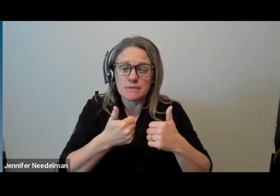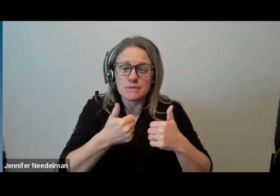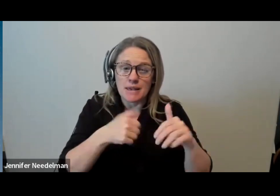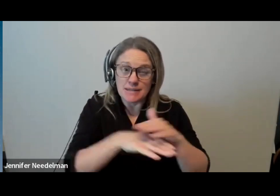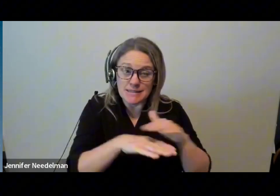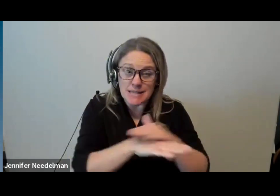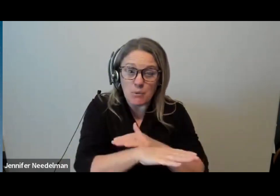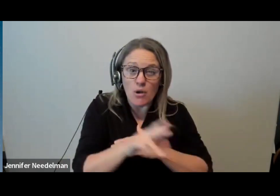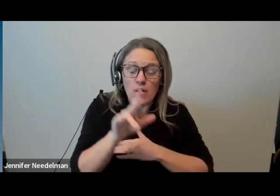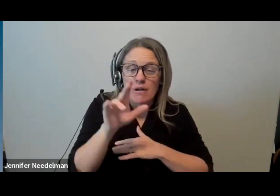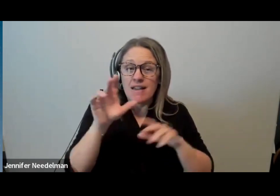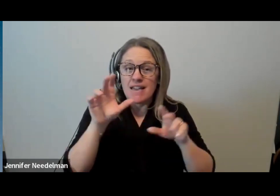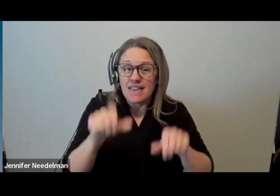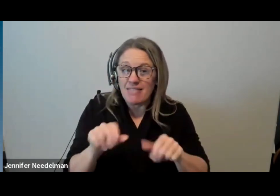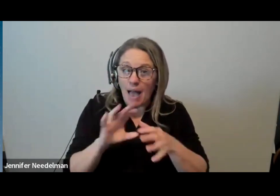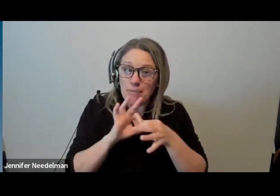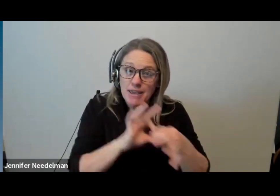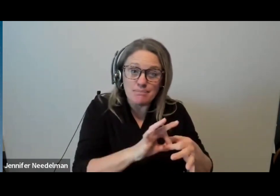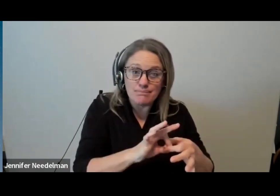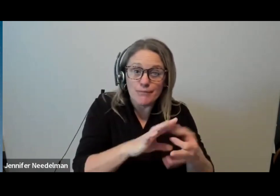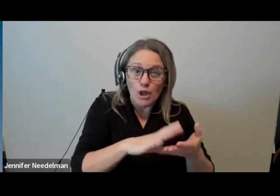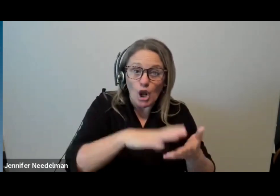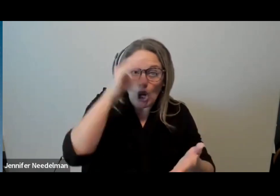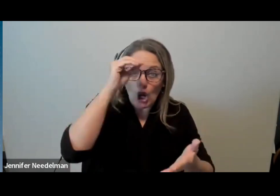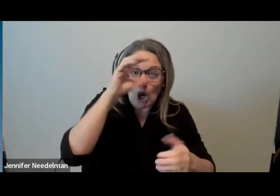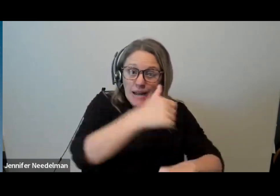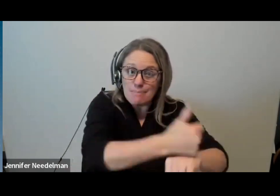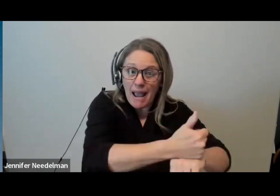or gamification, as that is something that I'm really passionate about?